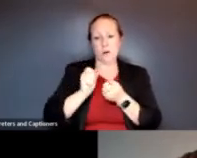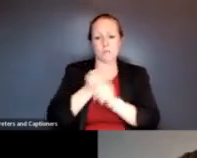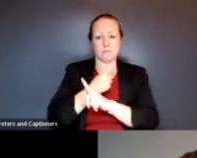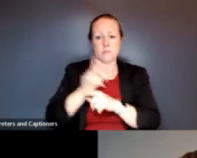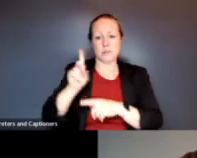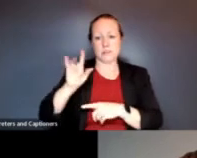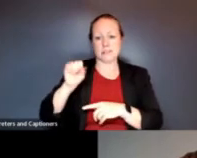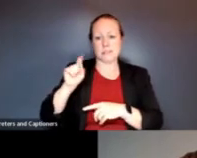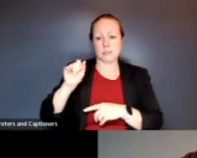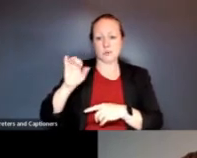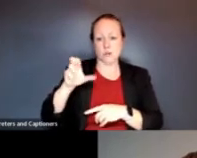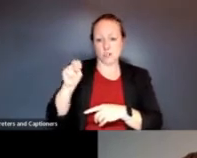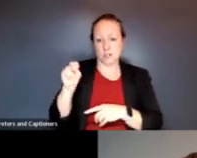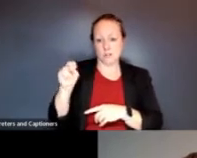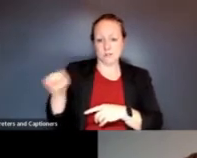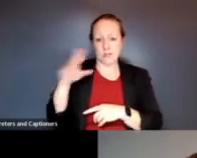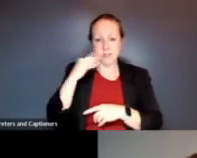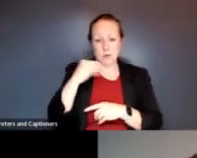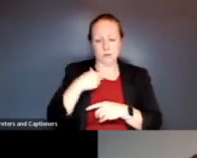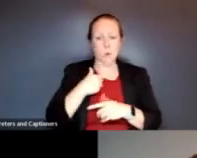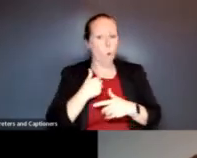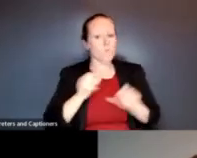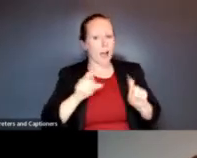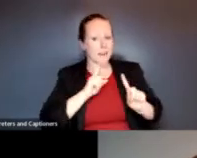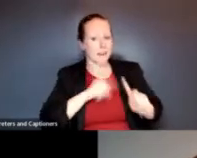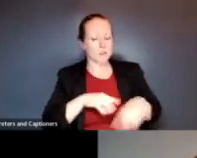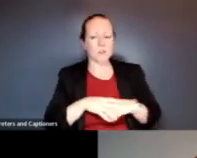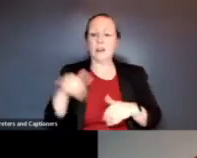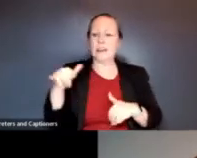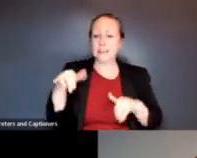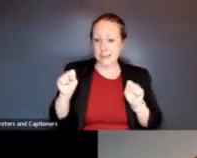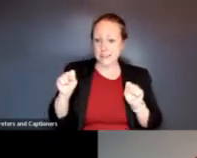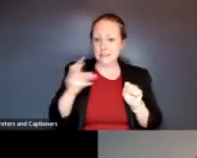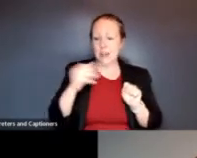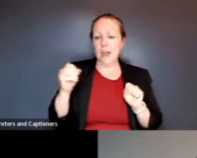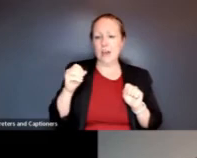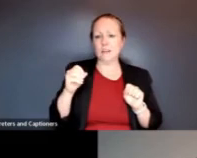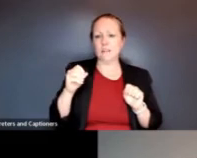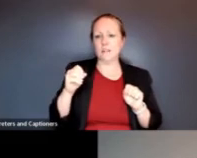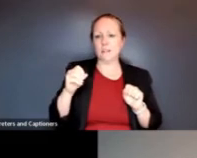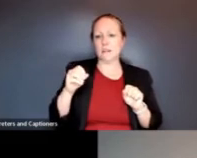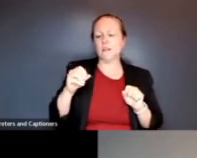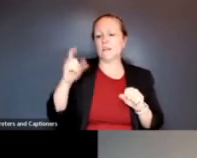Theo Tsaousides: Well, I can answer that. Yes. And cognitive behavioral therapy does exactly